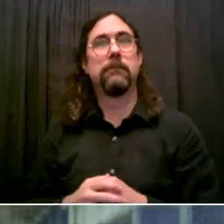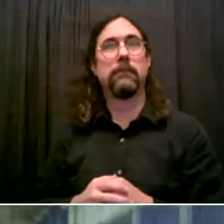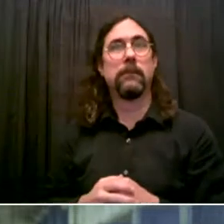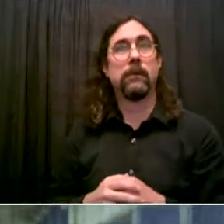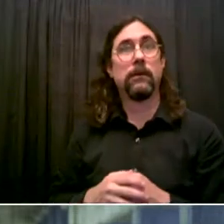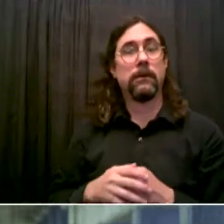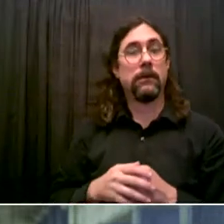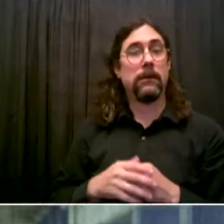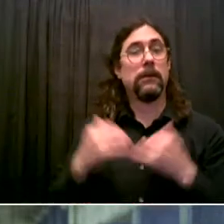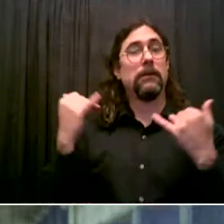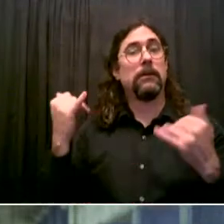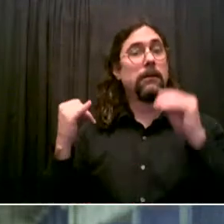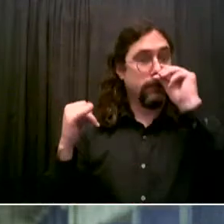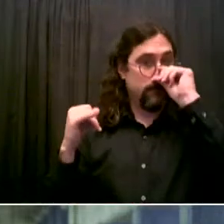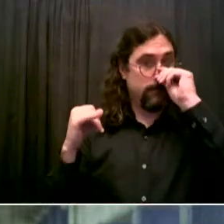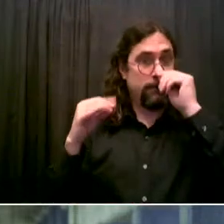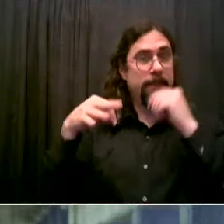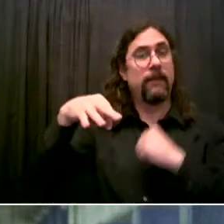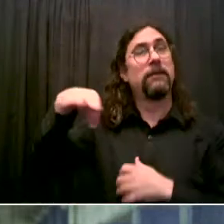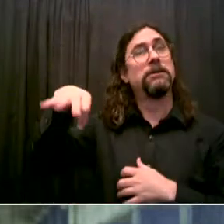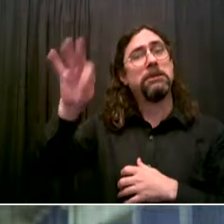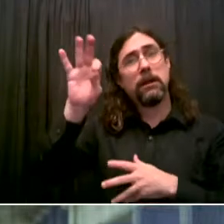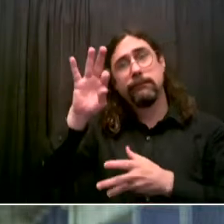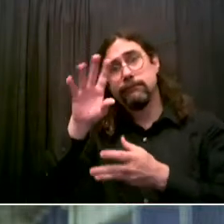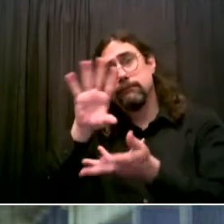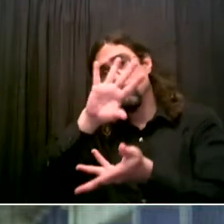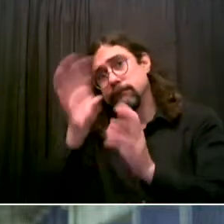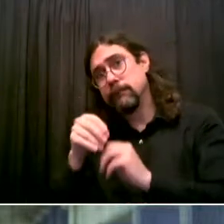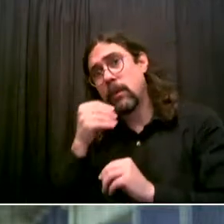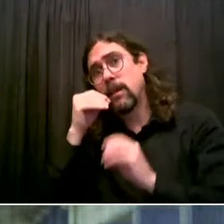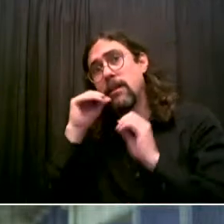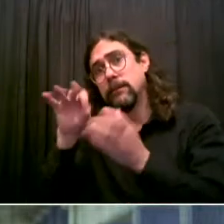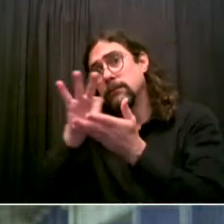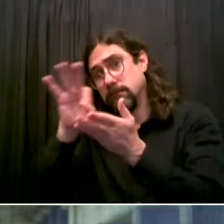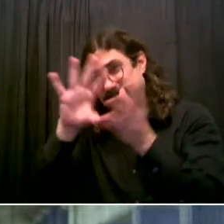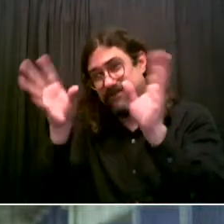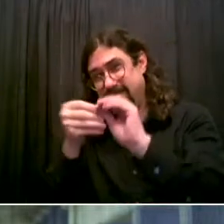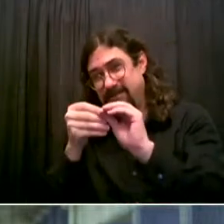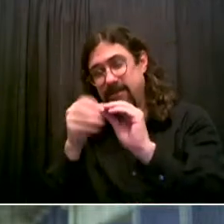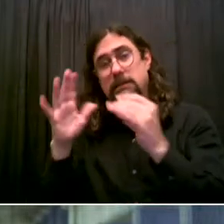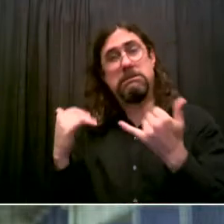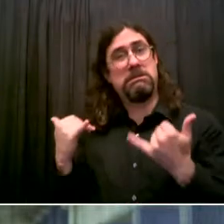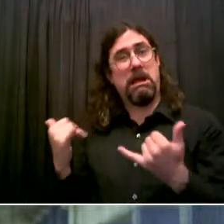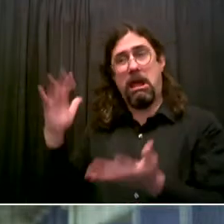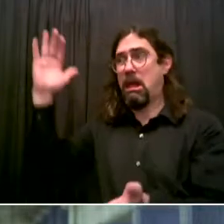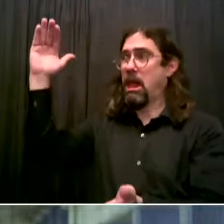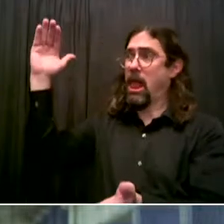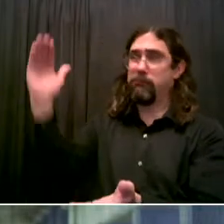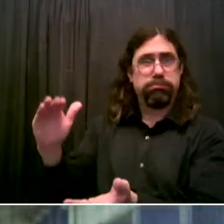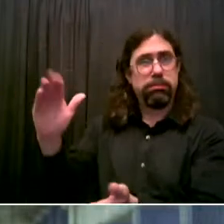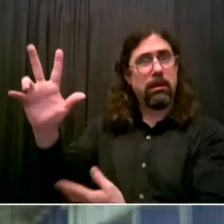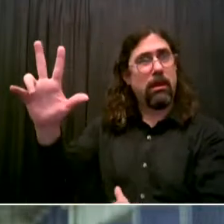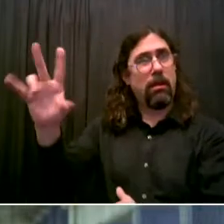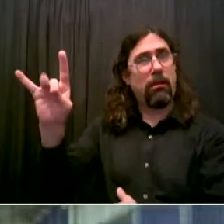TOP LINE. THE HOPE COUNT SHOWS AN